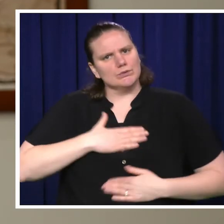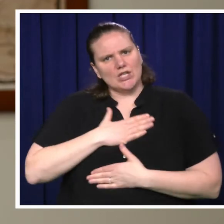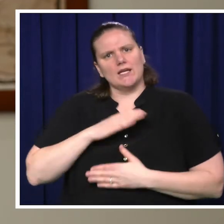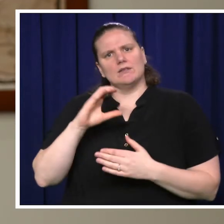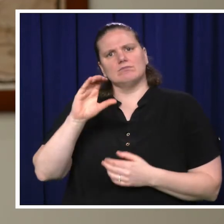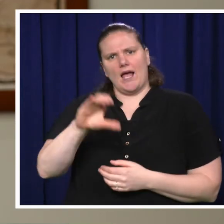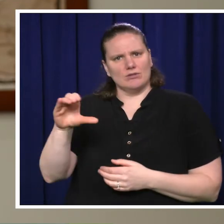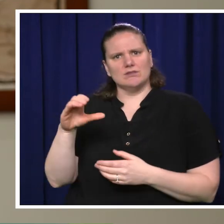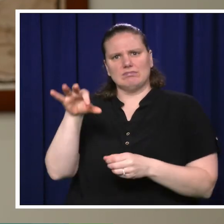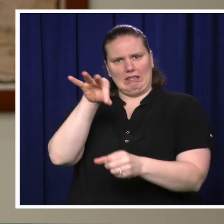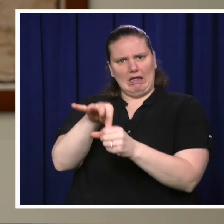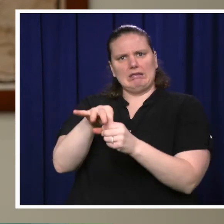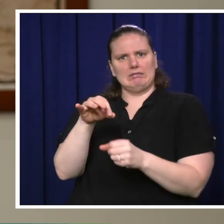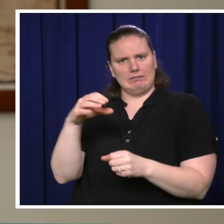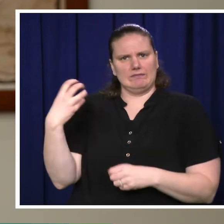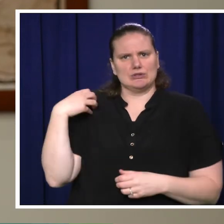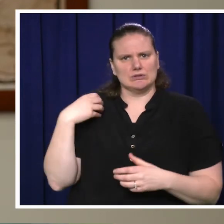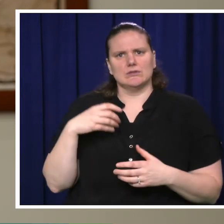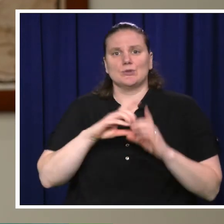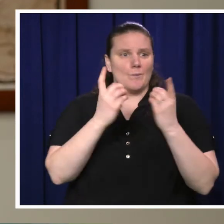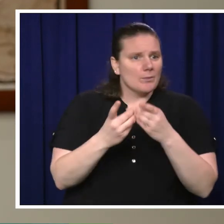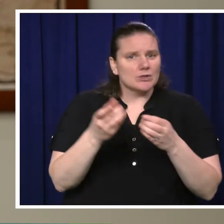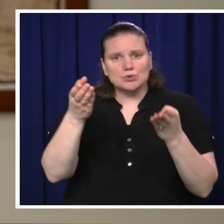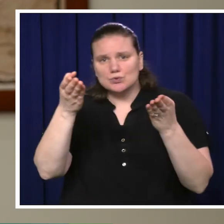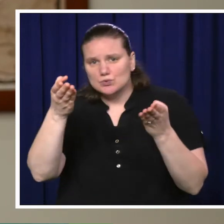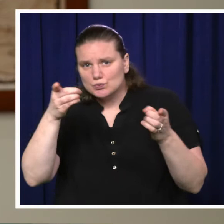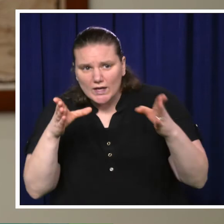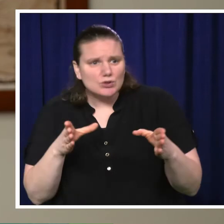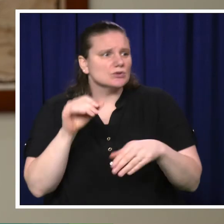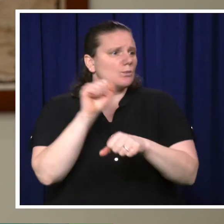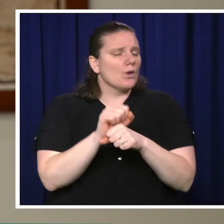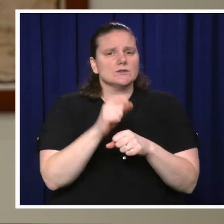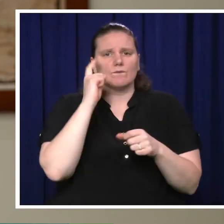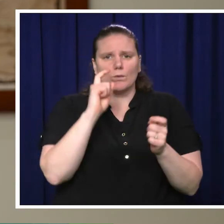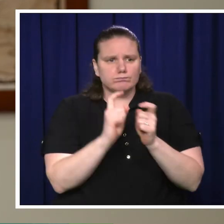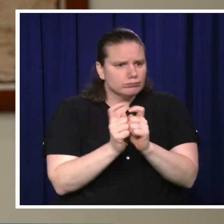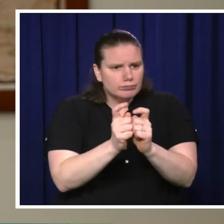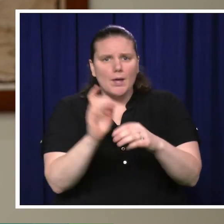I want to express my sincere appreciation to the county, elected officials, department directors and employees for